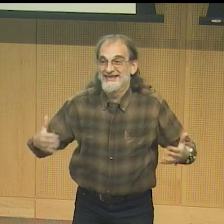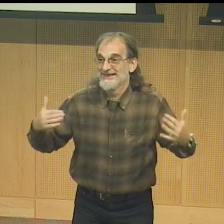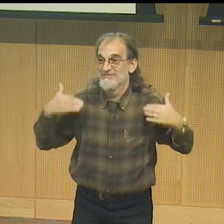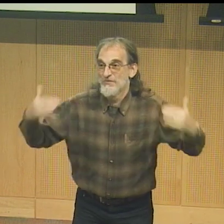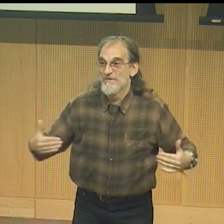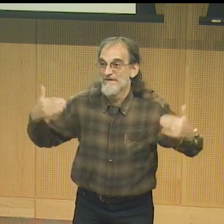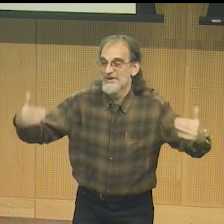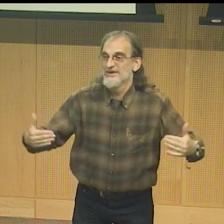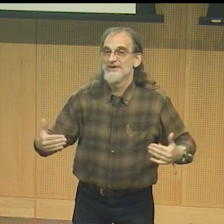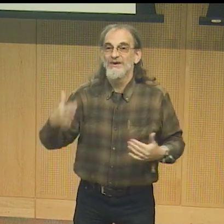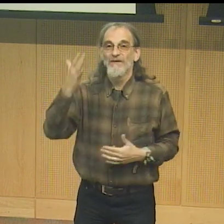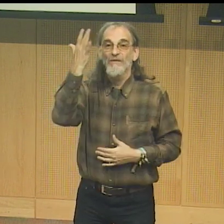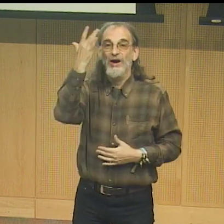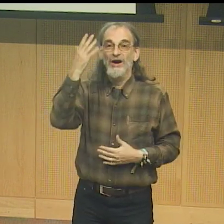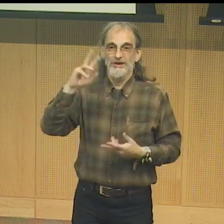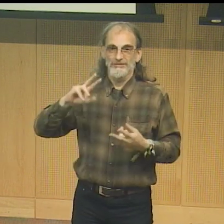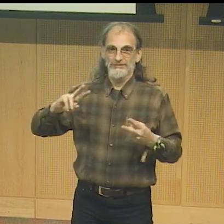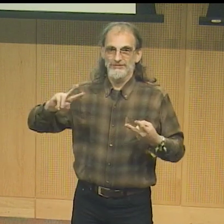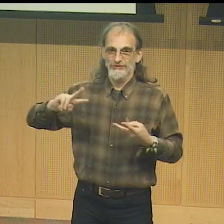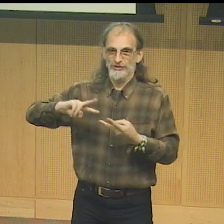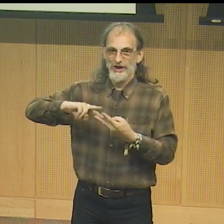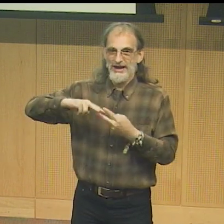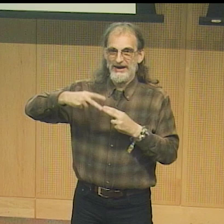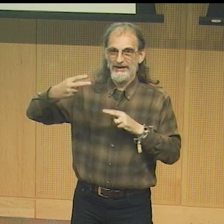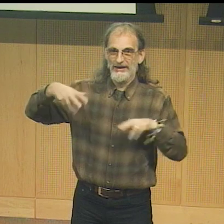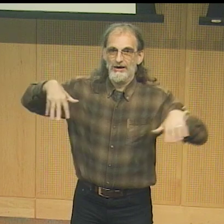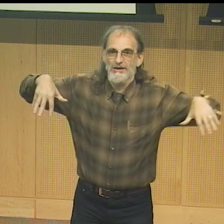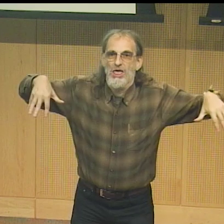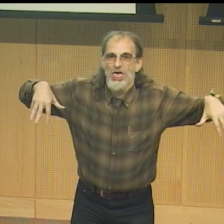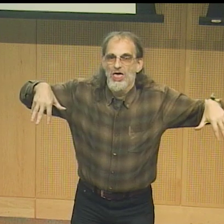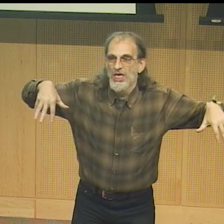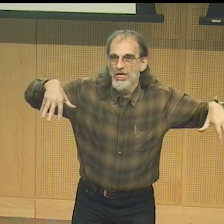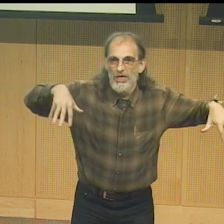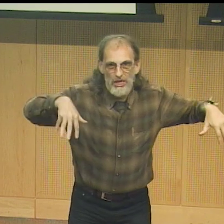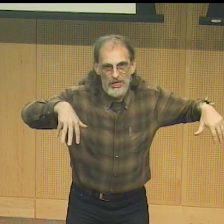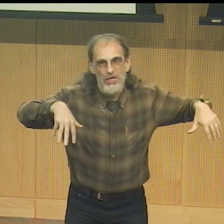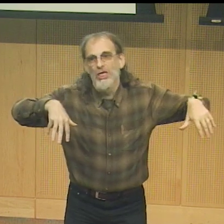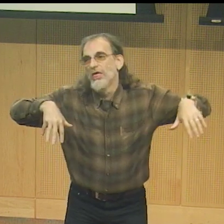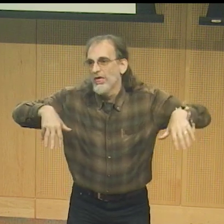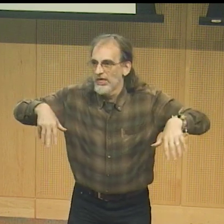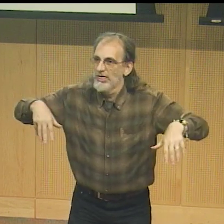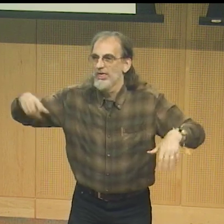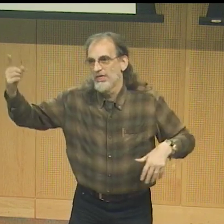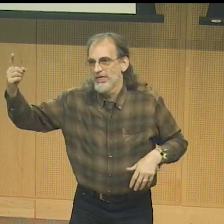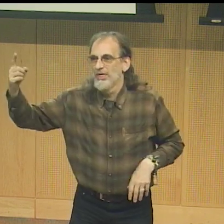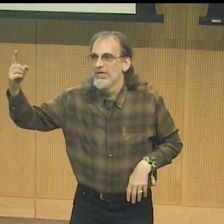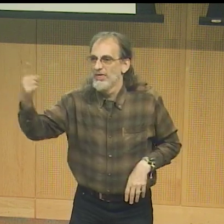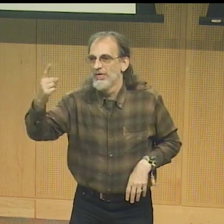We need to get to work on Deafhood very quickly because genetic engineering is very near.